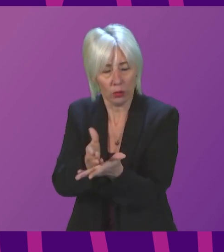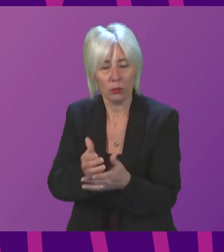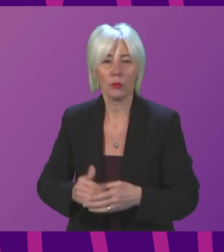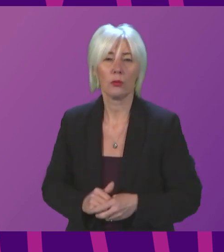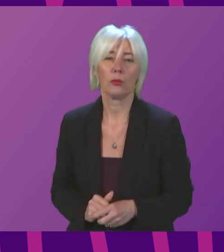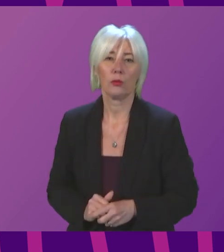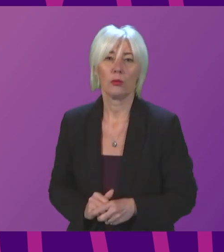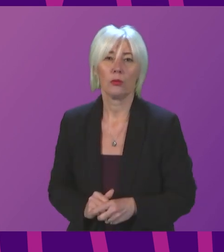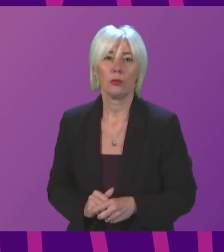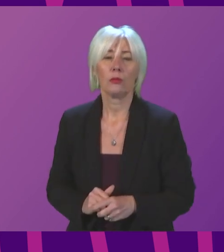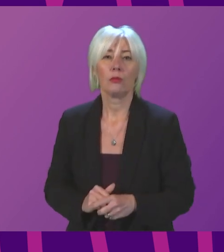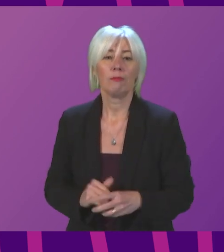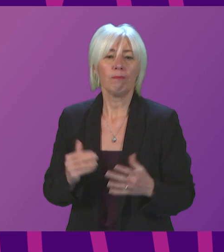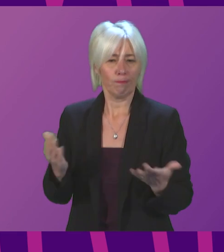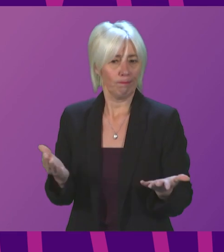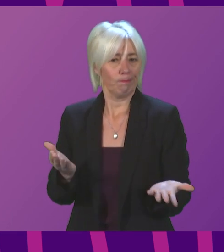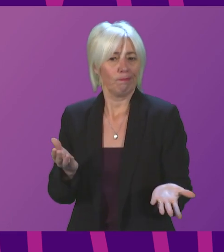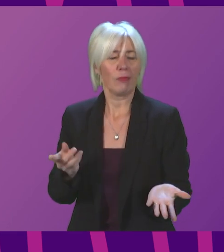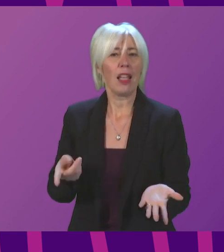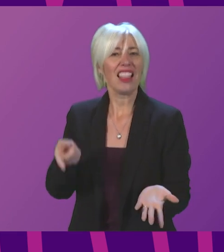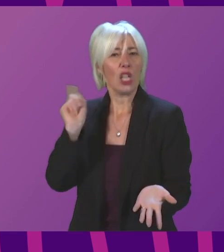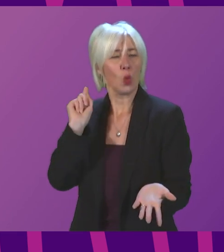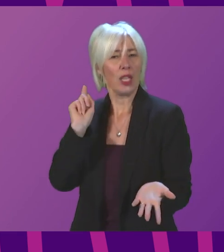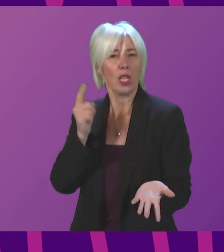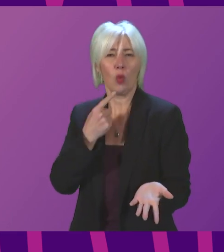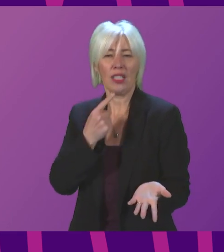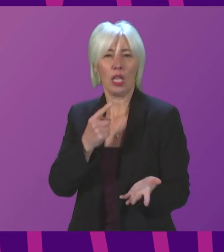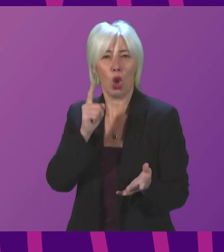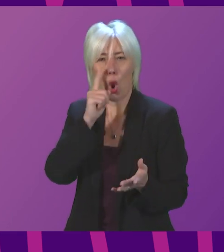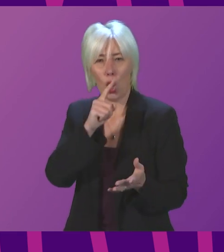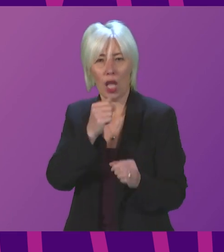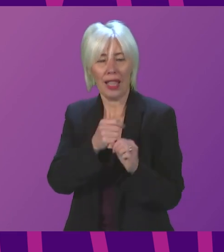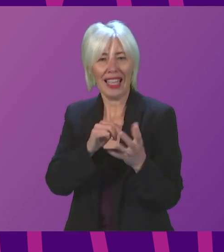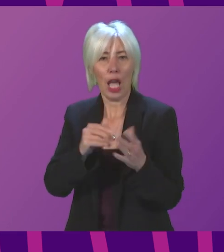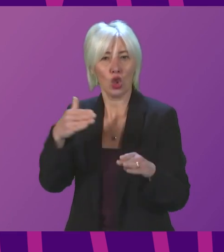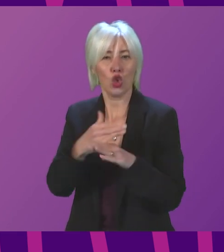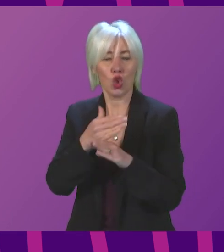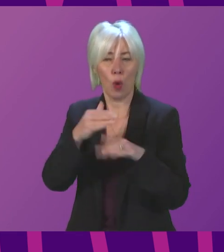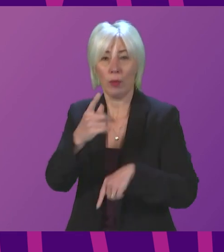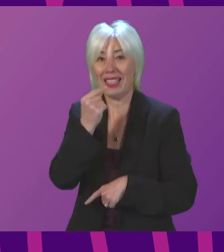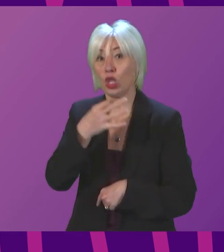phase. Last week, when we heard that oil and gas jobs in Scotland could be at risk, the First